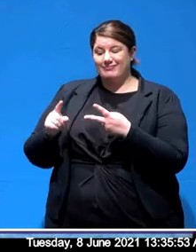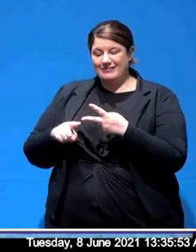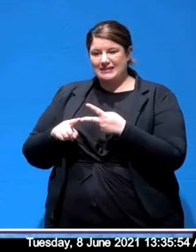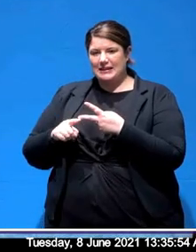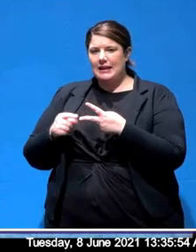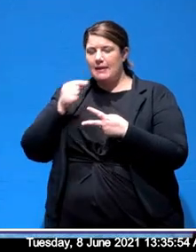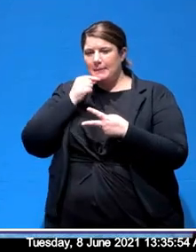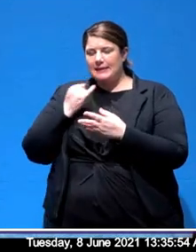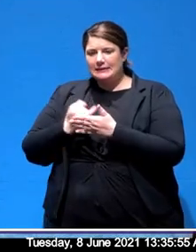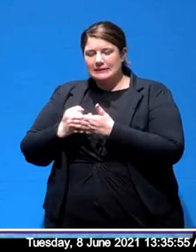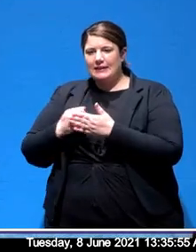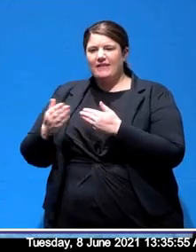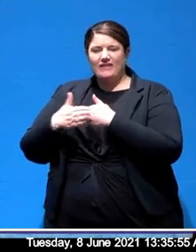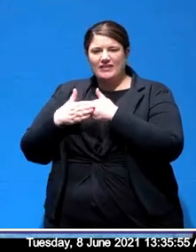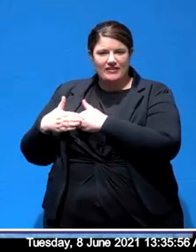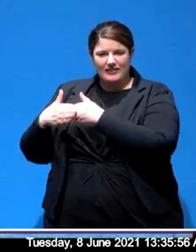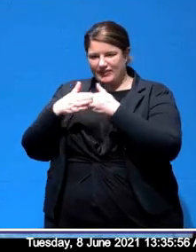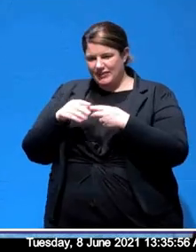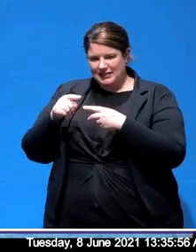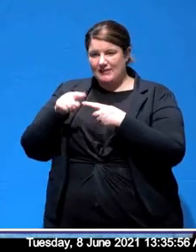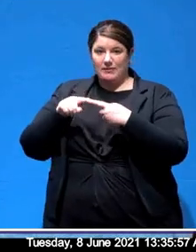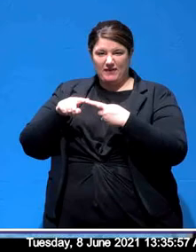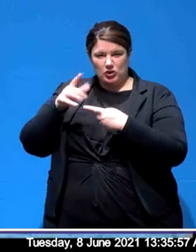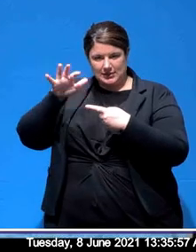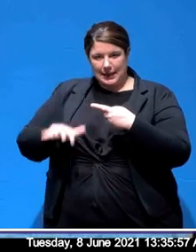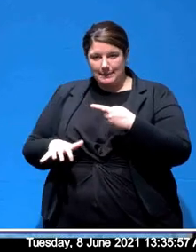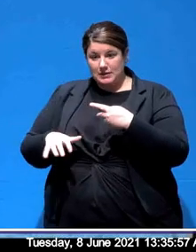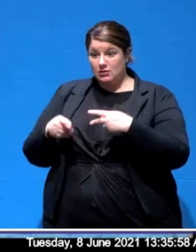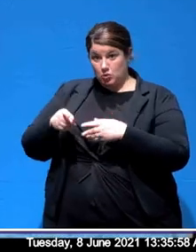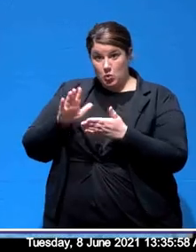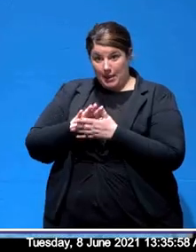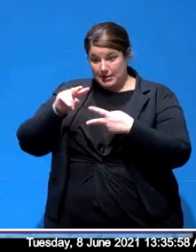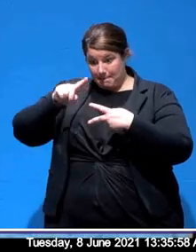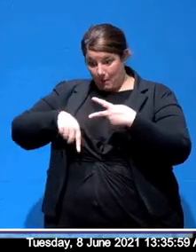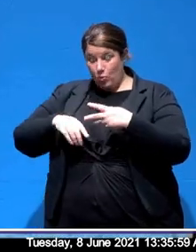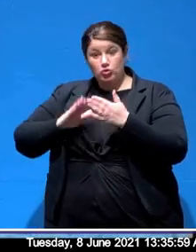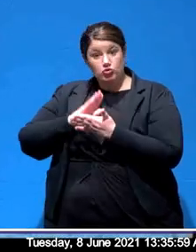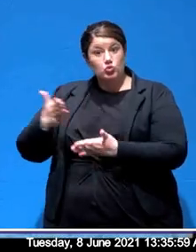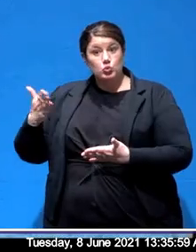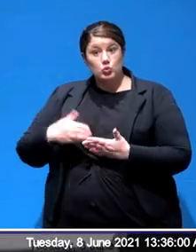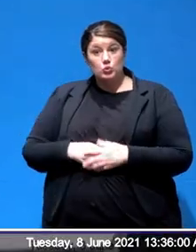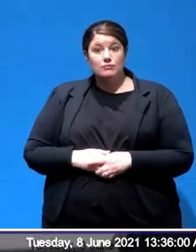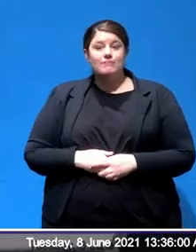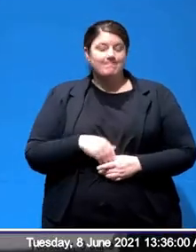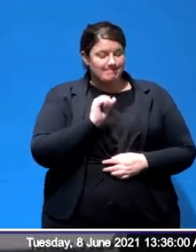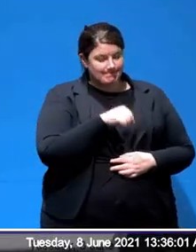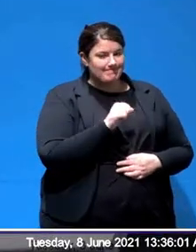first, read together, are you content that those statements are true? Yes, I am. Yes, they are true.